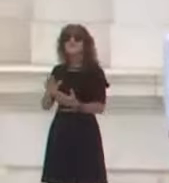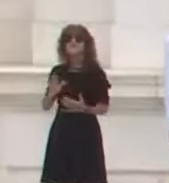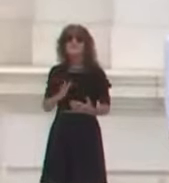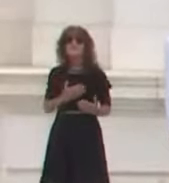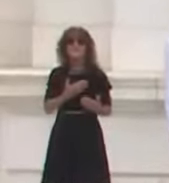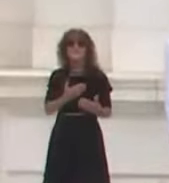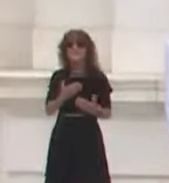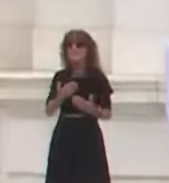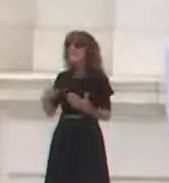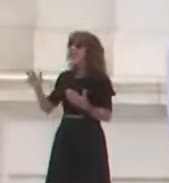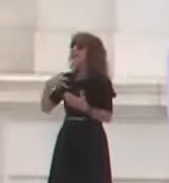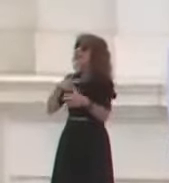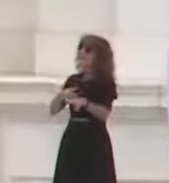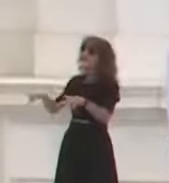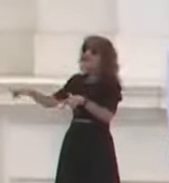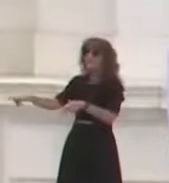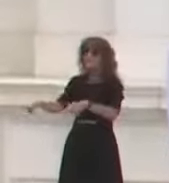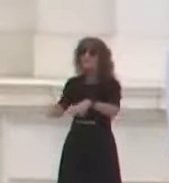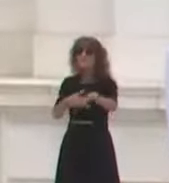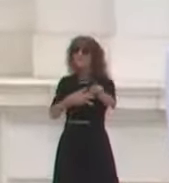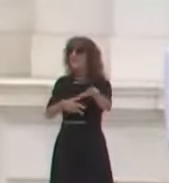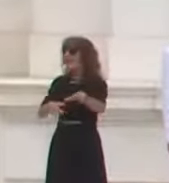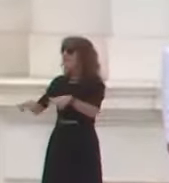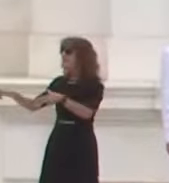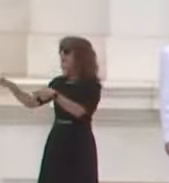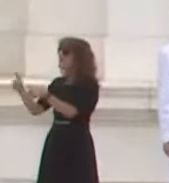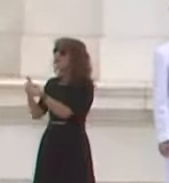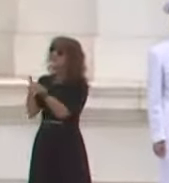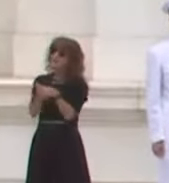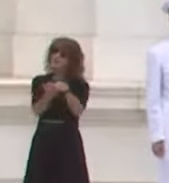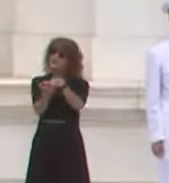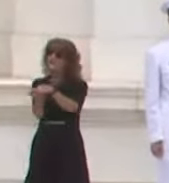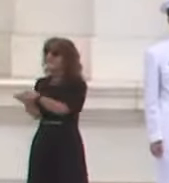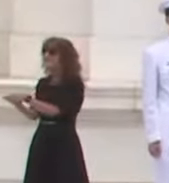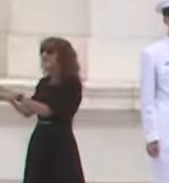I roamed and rambled and I've followed my footsteps